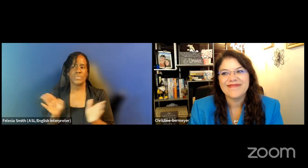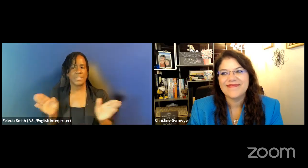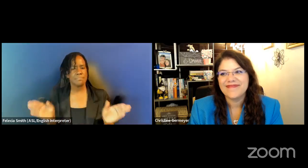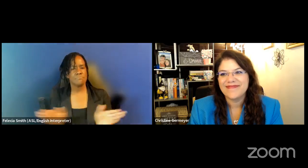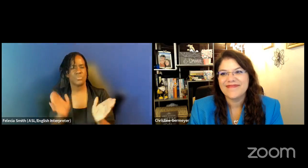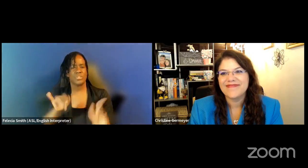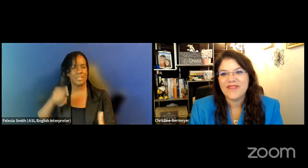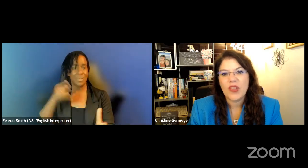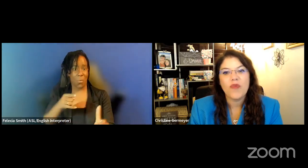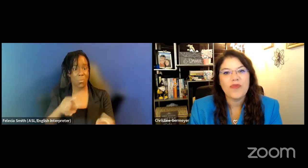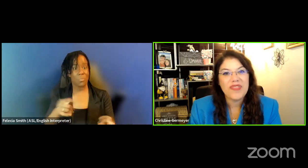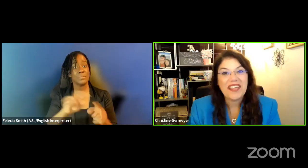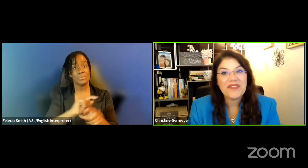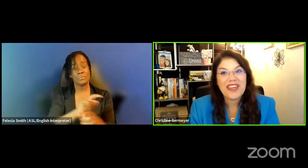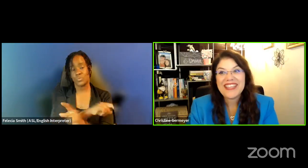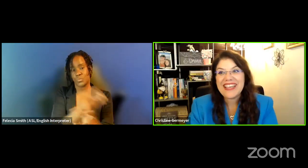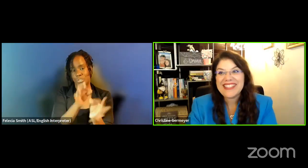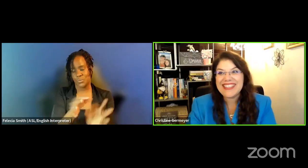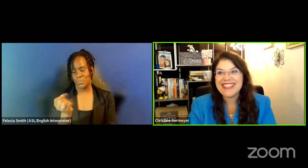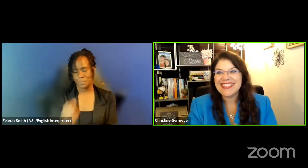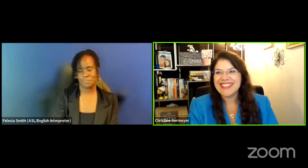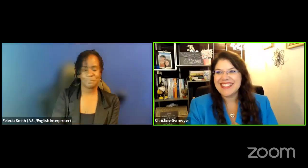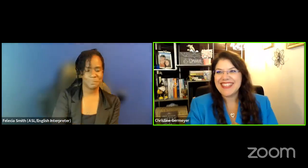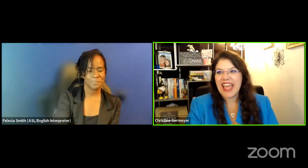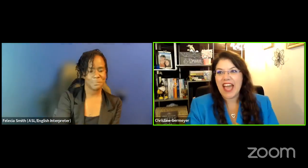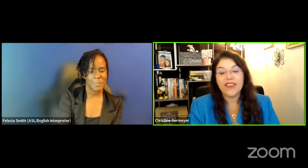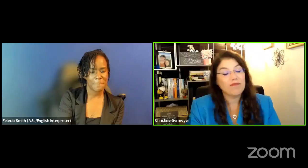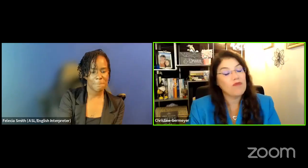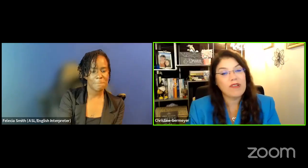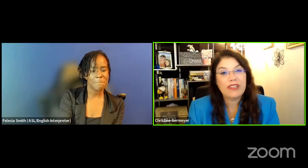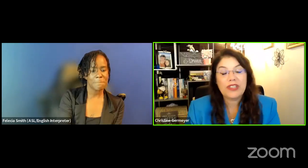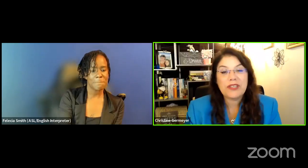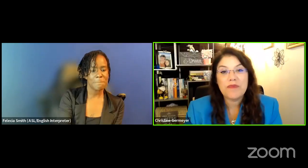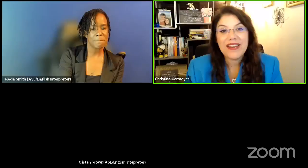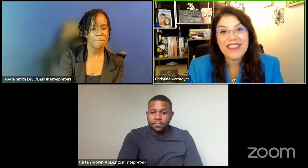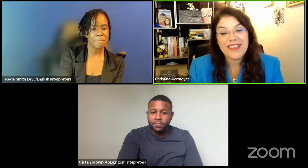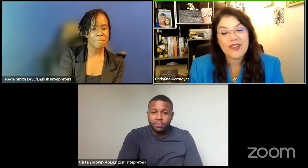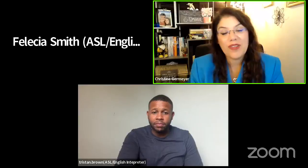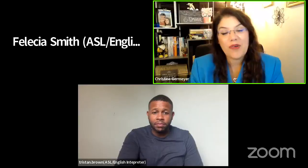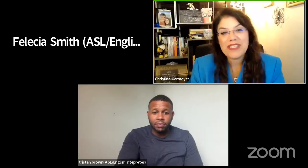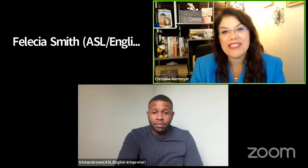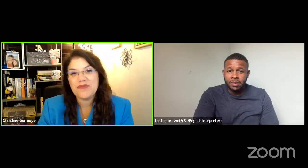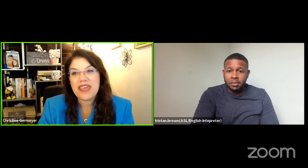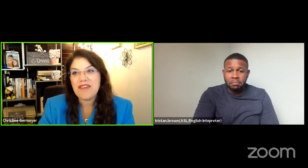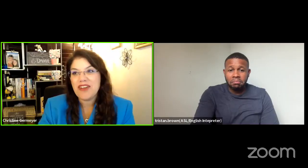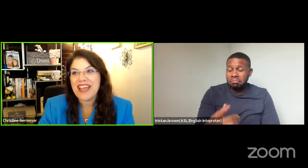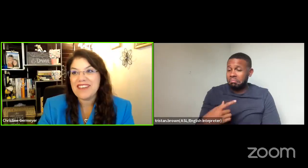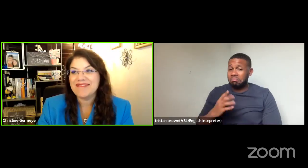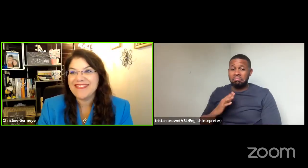of our School of Medicine curriculum so disability is a part of every class as part of